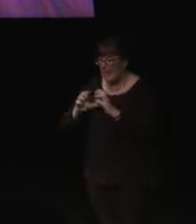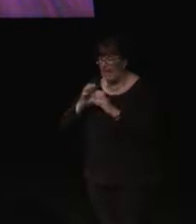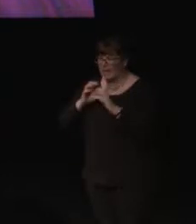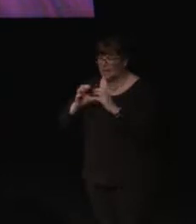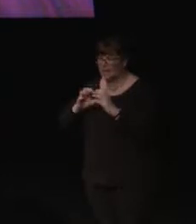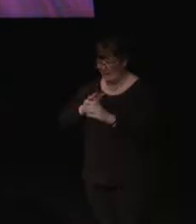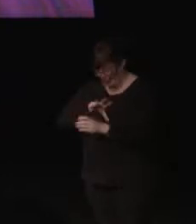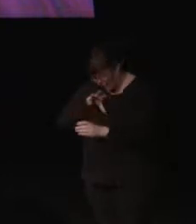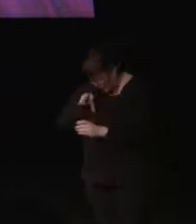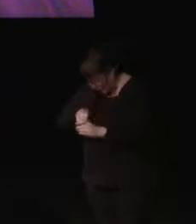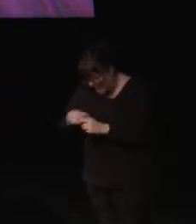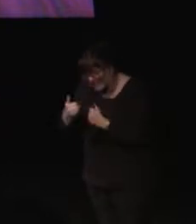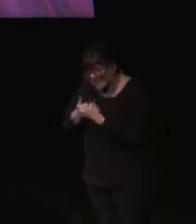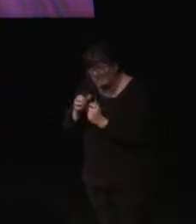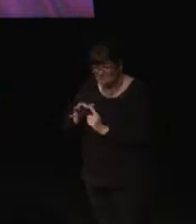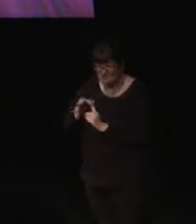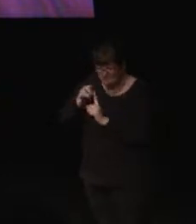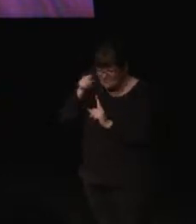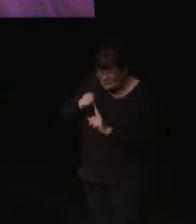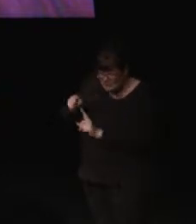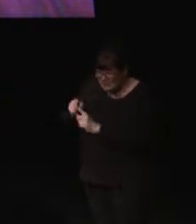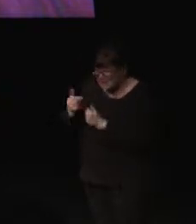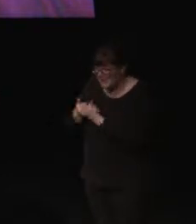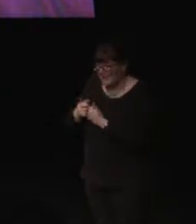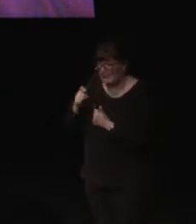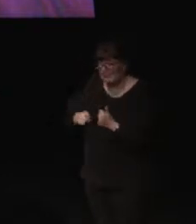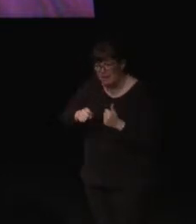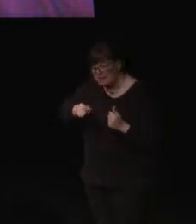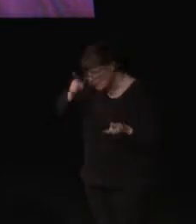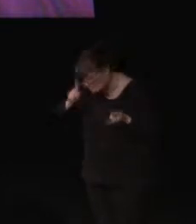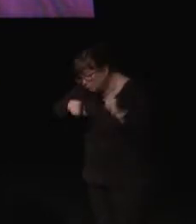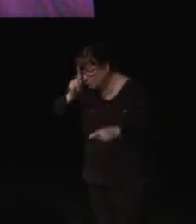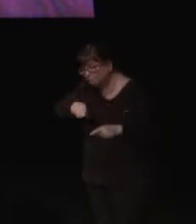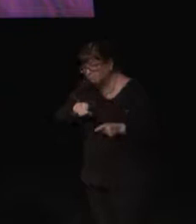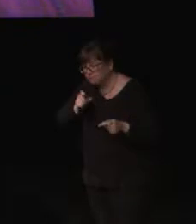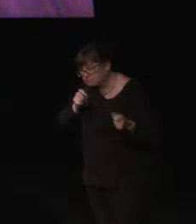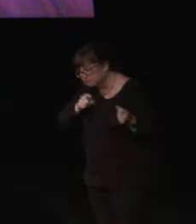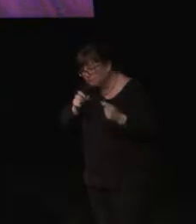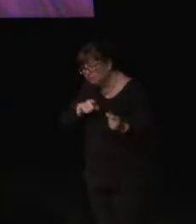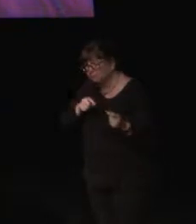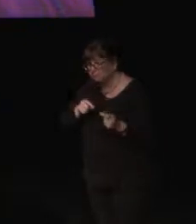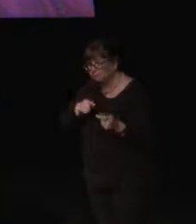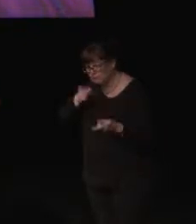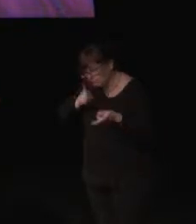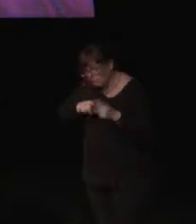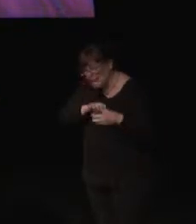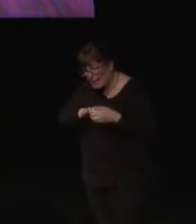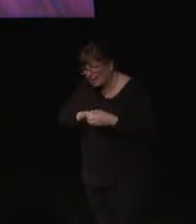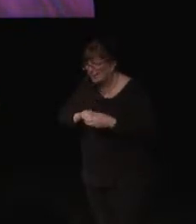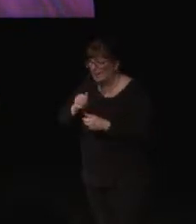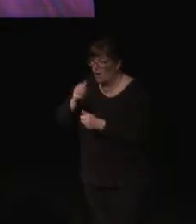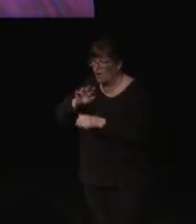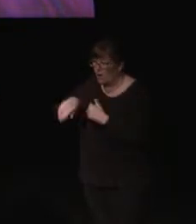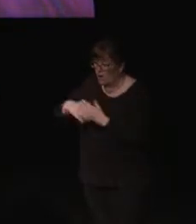Specially certain games really need some sort of collaboration. If you need everyone to go left, you need everyone to do a task,